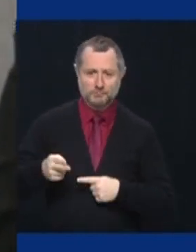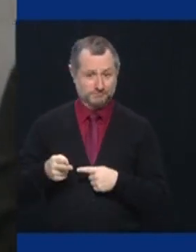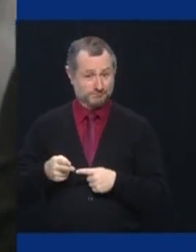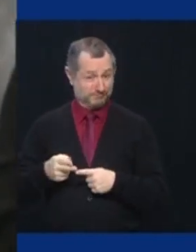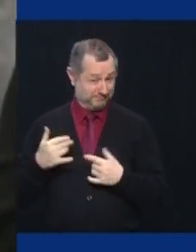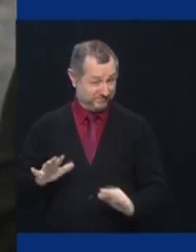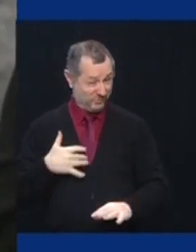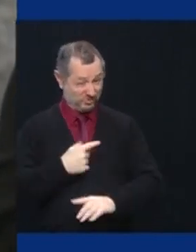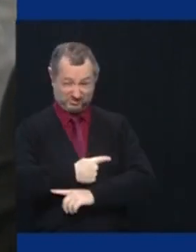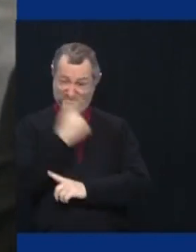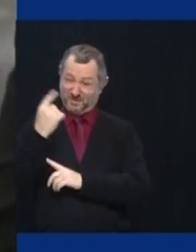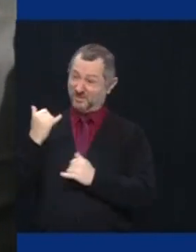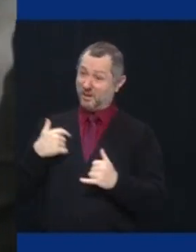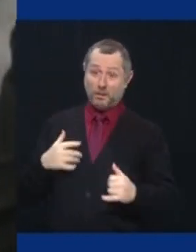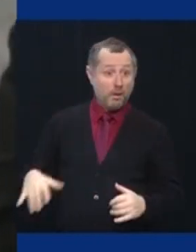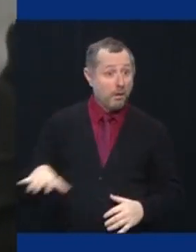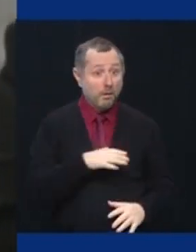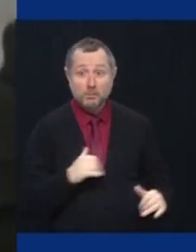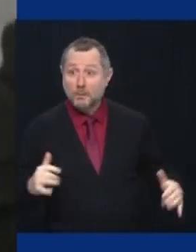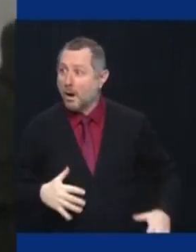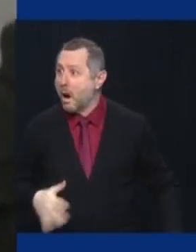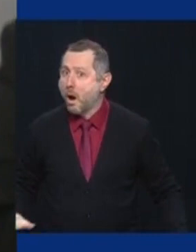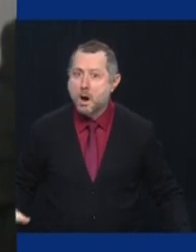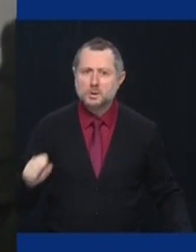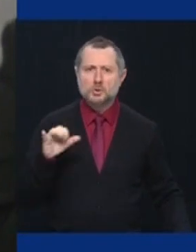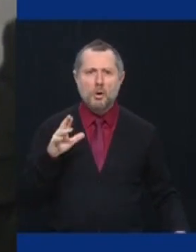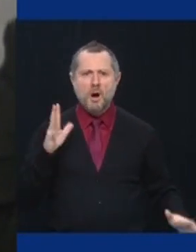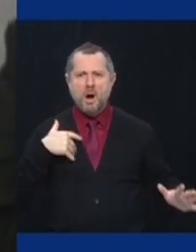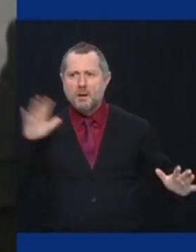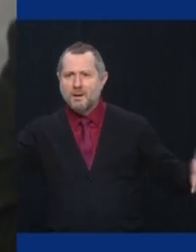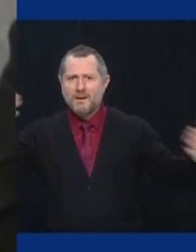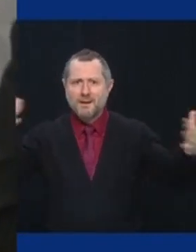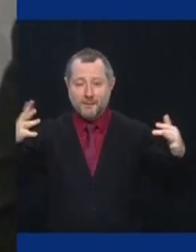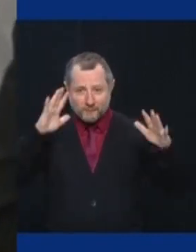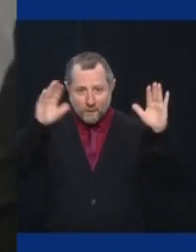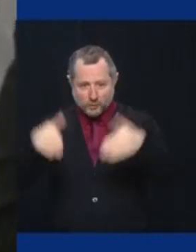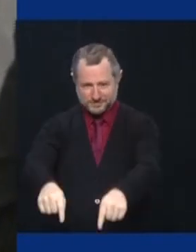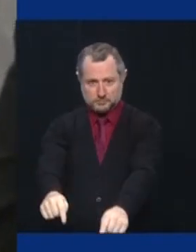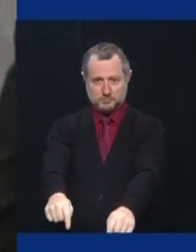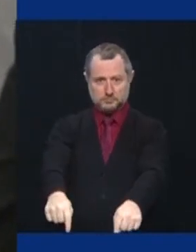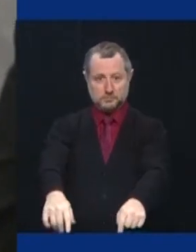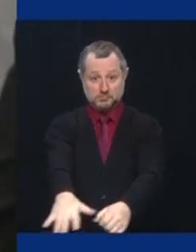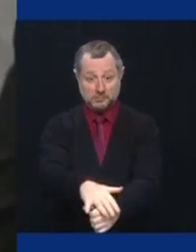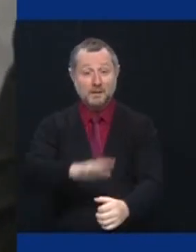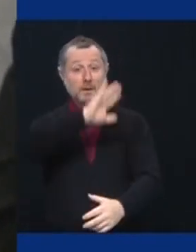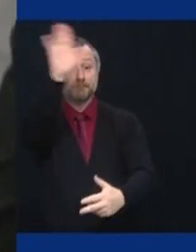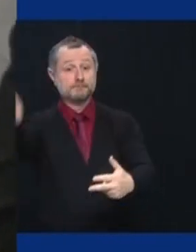NOBODY HAS EVER HAD TO MOBILIZE LIKE THIS IN THIS SHORT A PERIOD OF TIME. THAT'S WHAT TODAY'S CENTER IS